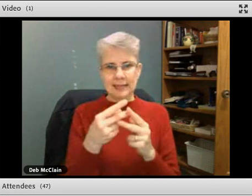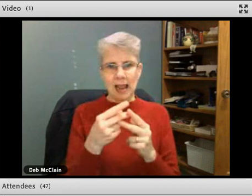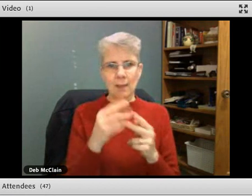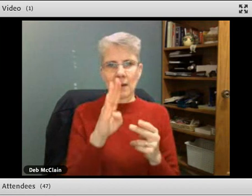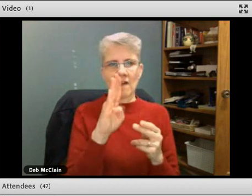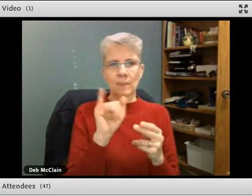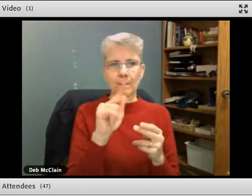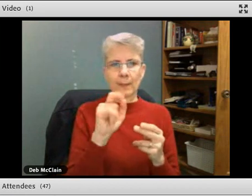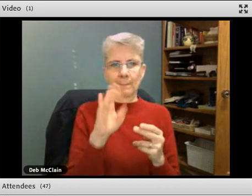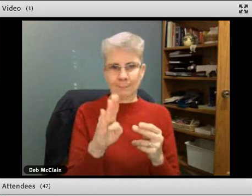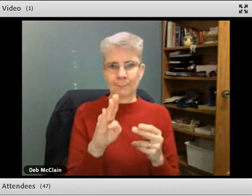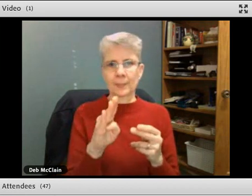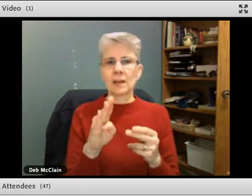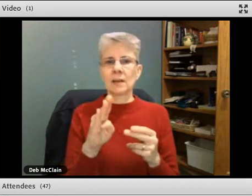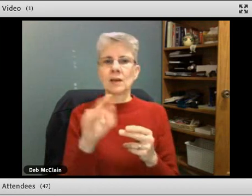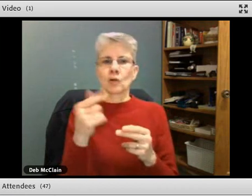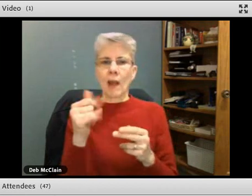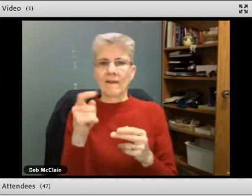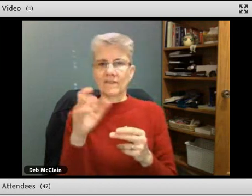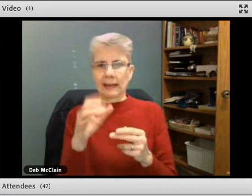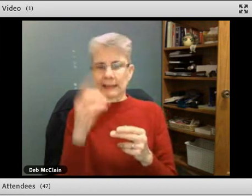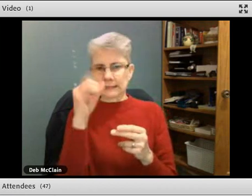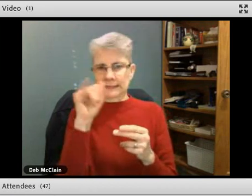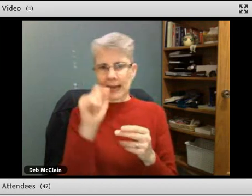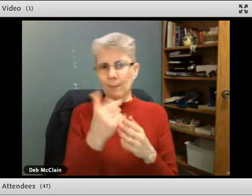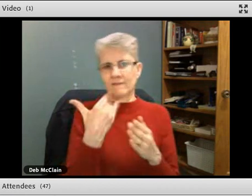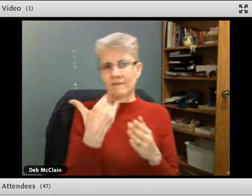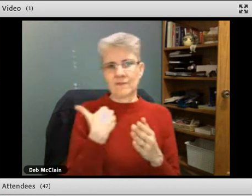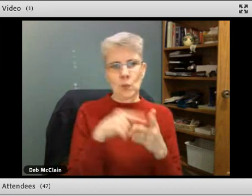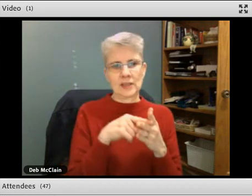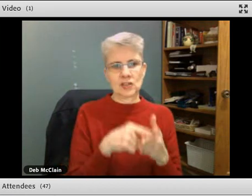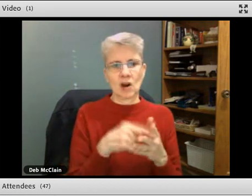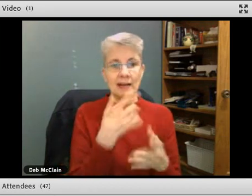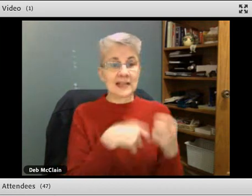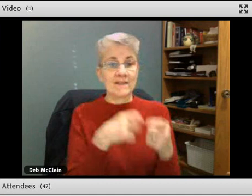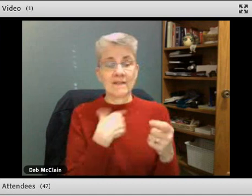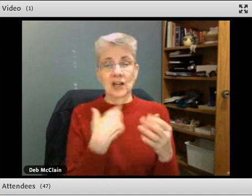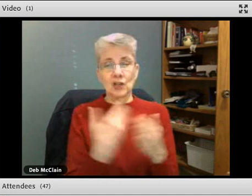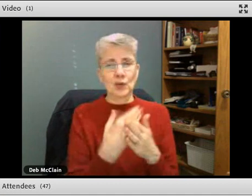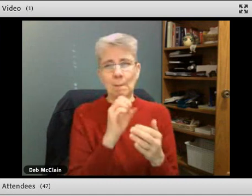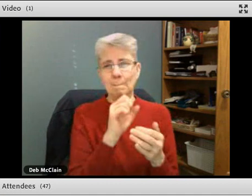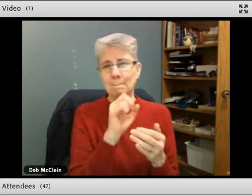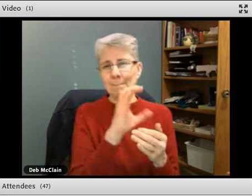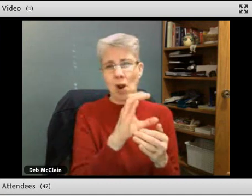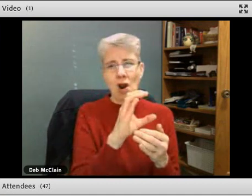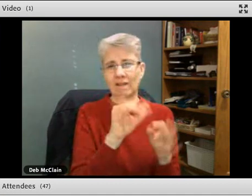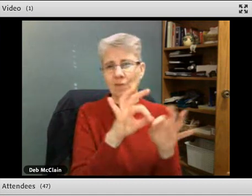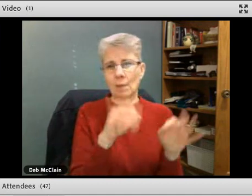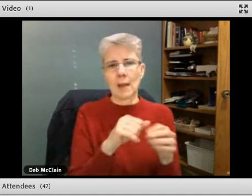instead of having a new MARC format. But this has all of the information that you really need about a MARC record,